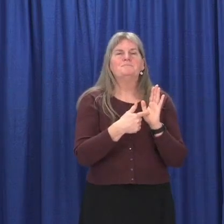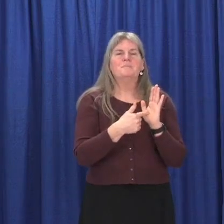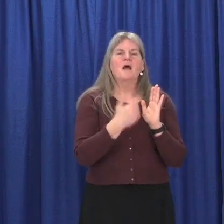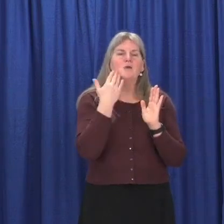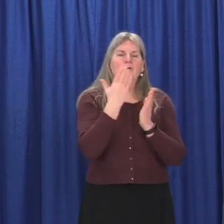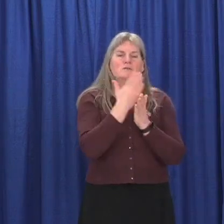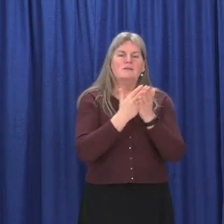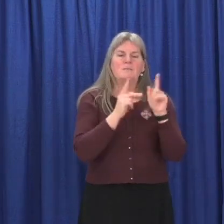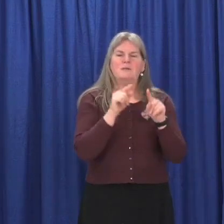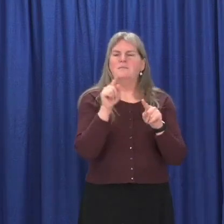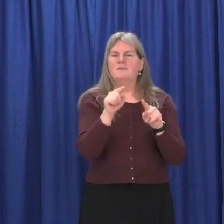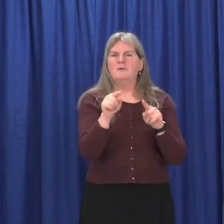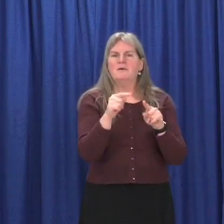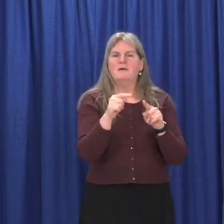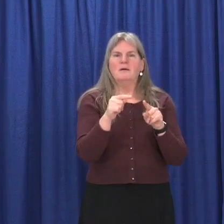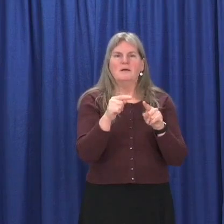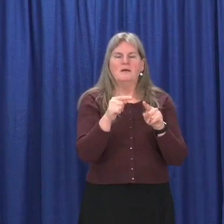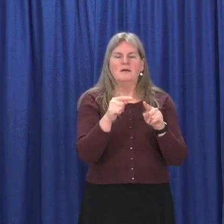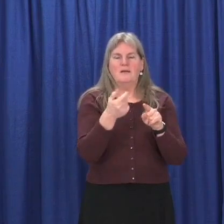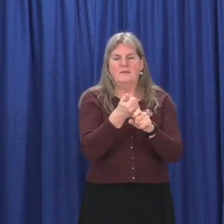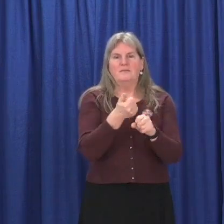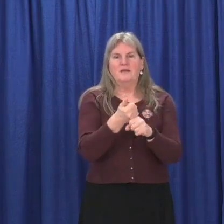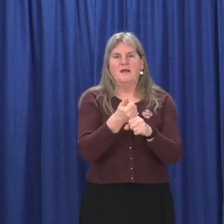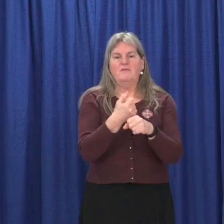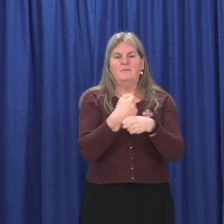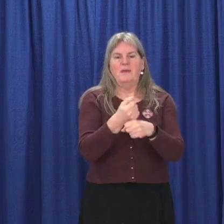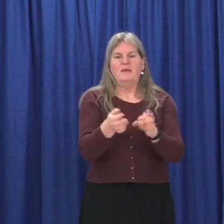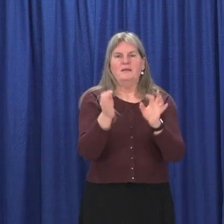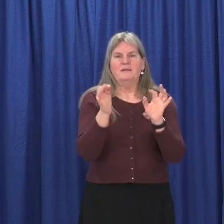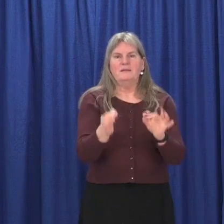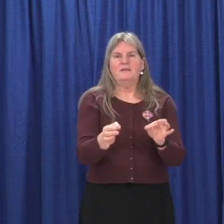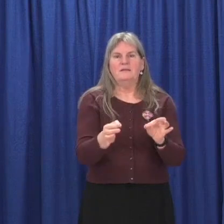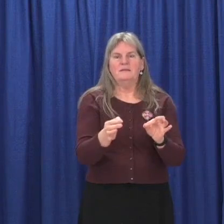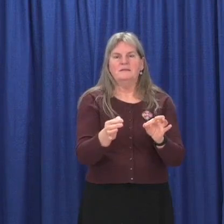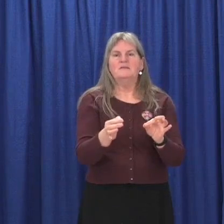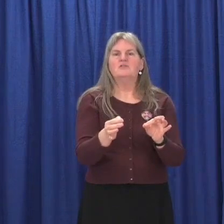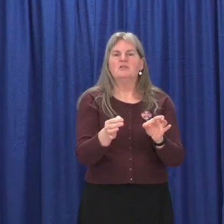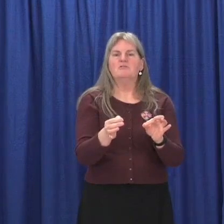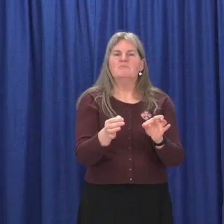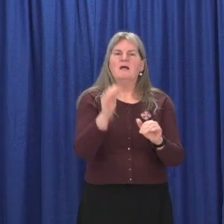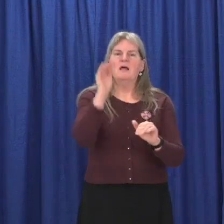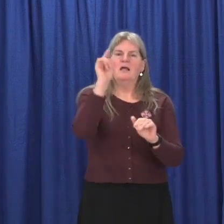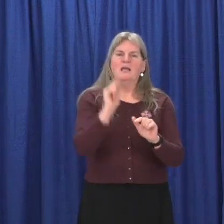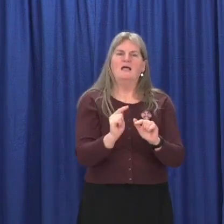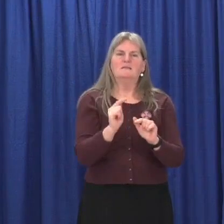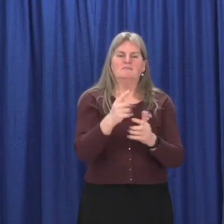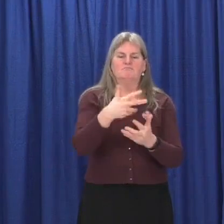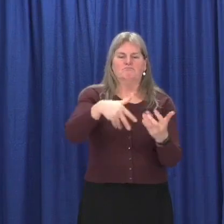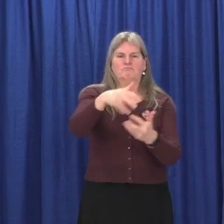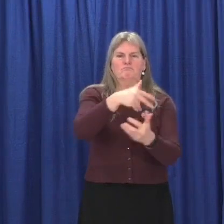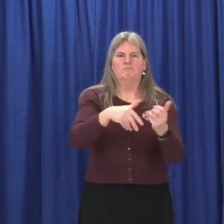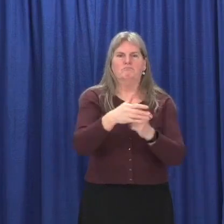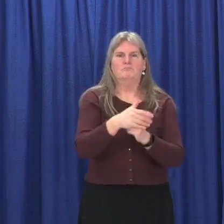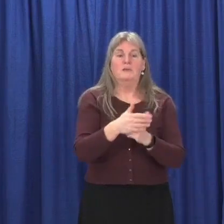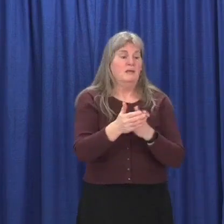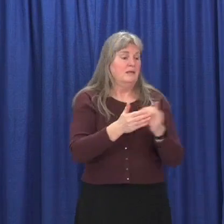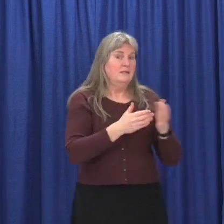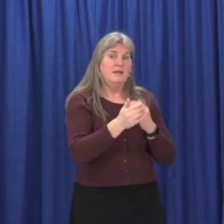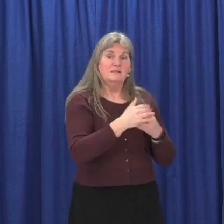who have chosen to not mix as much as others, or socialize as much as others, even as restrictions get